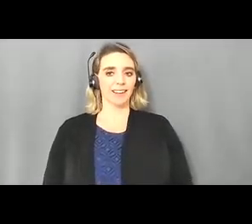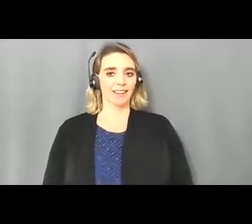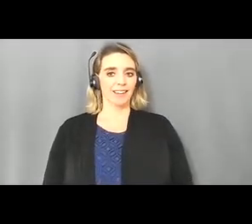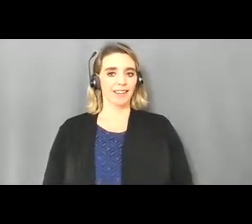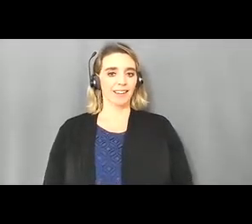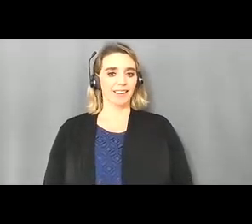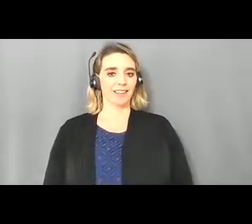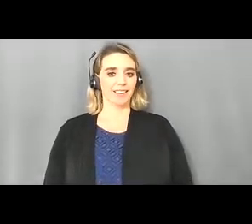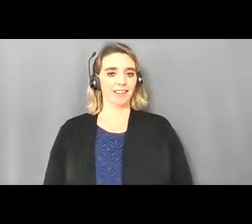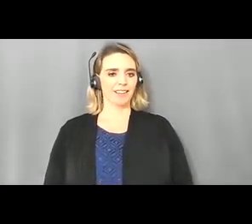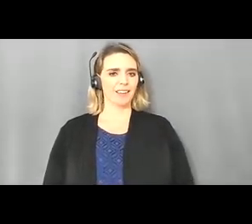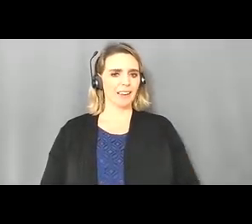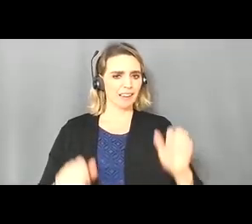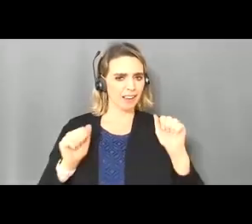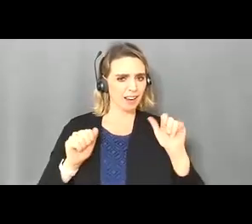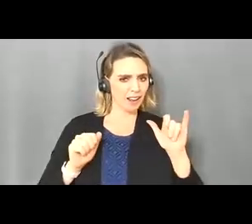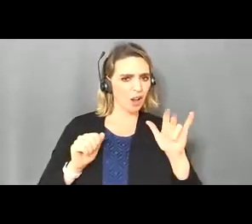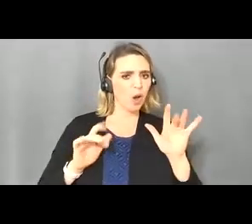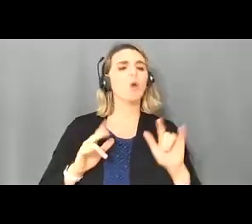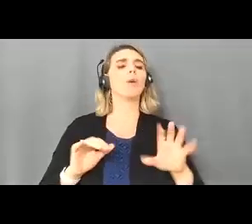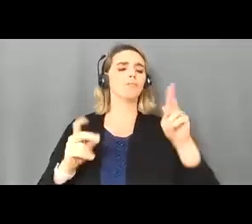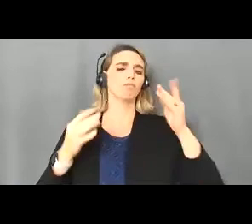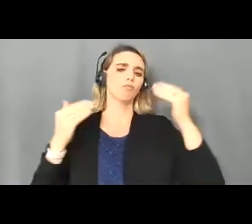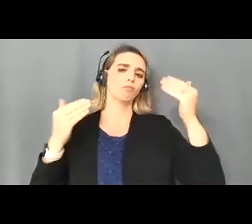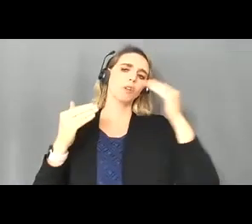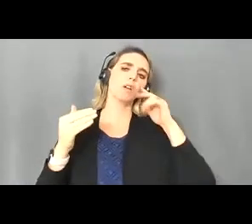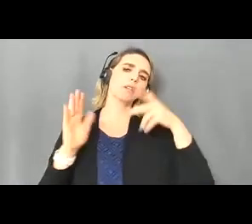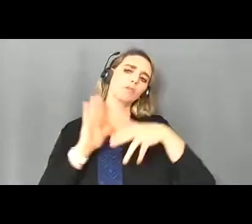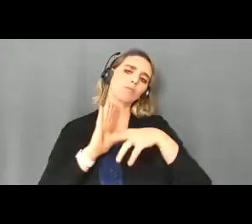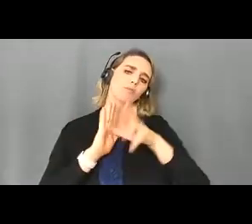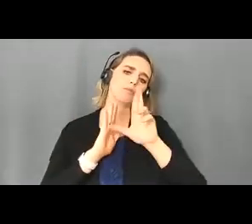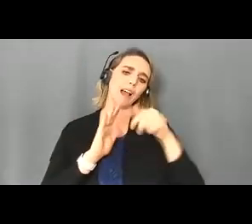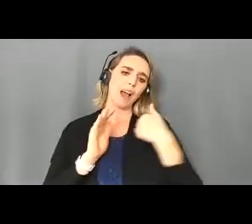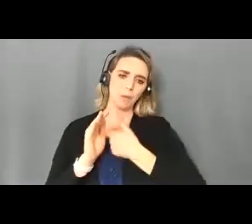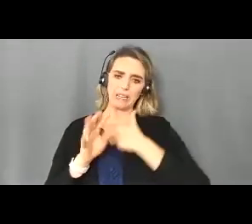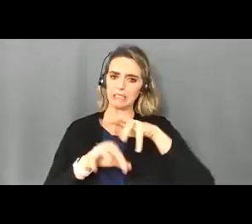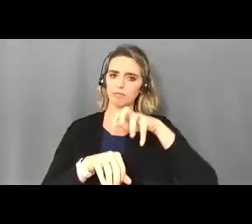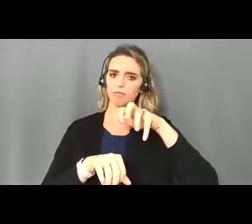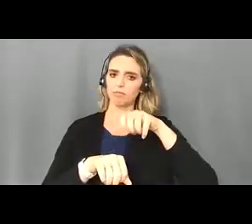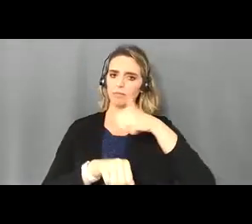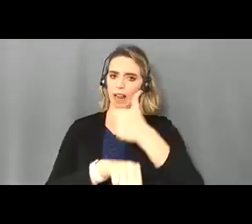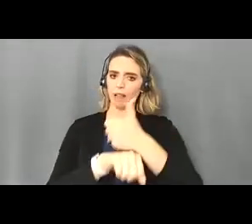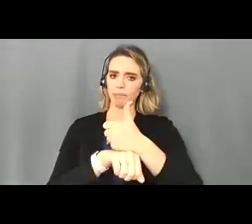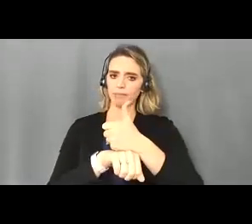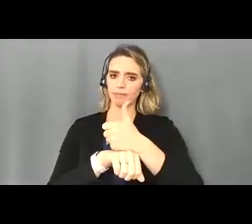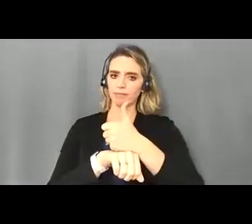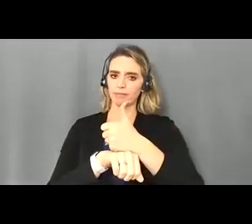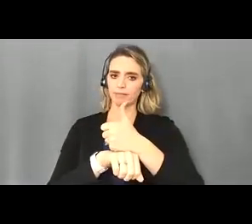So I'm gonna give you a little overview of how we set up to accomplish that dairy tall order.